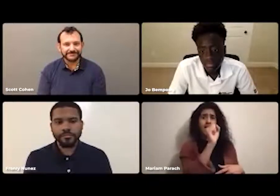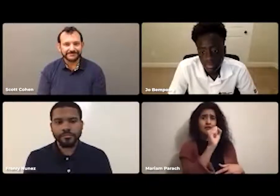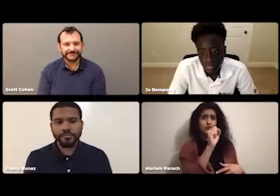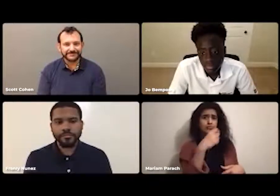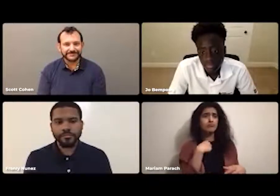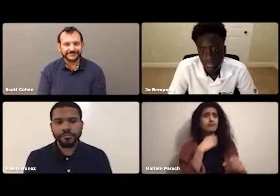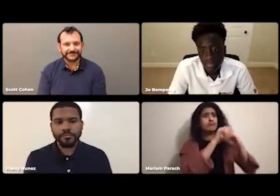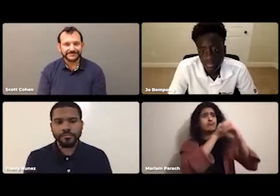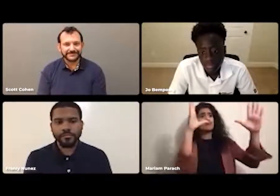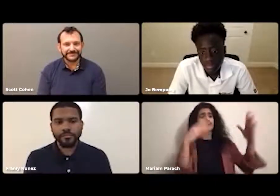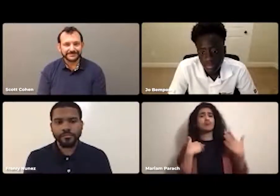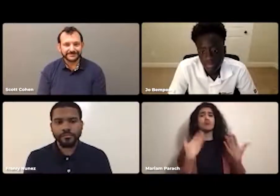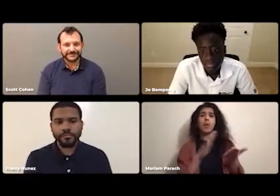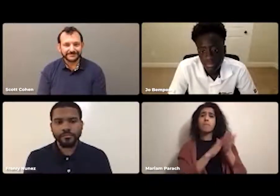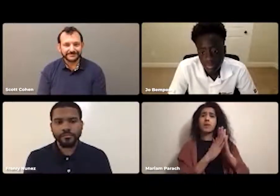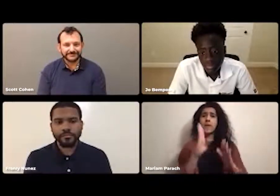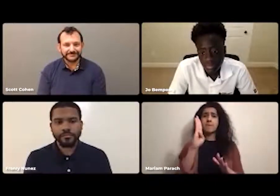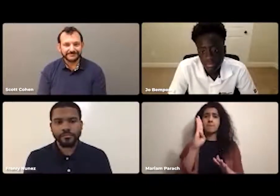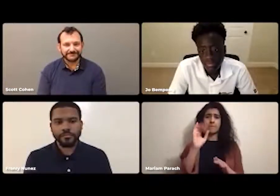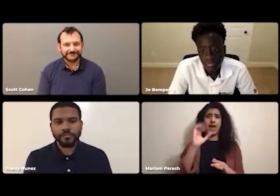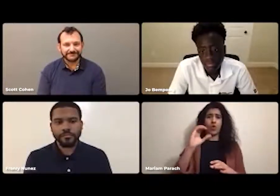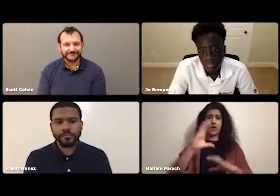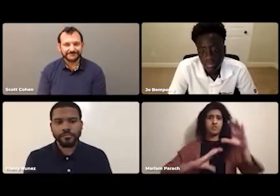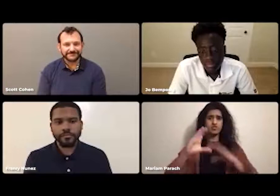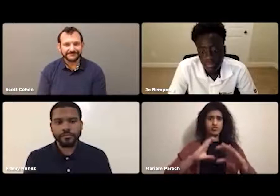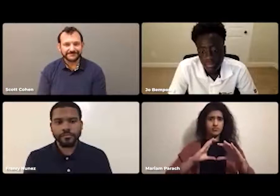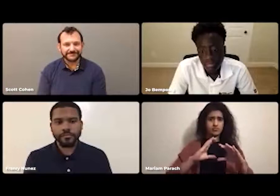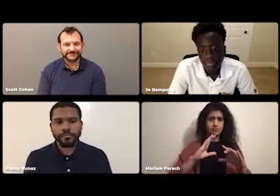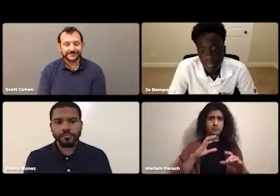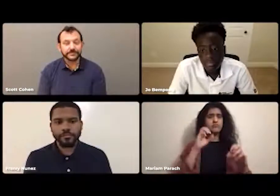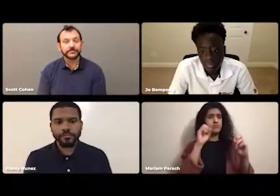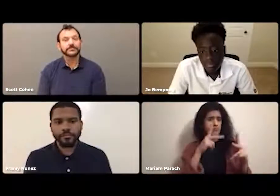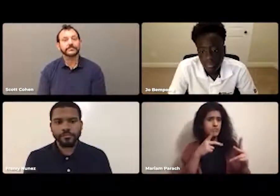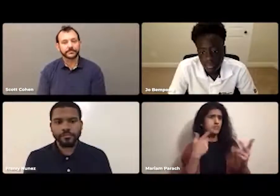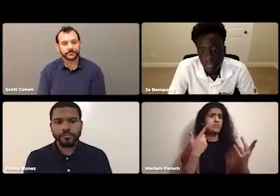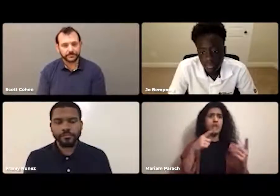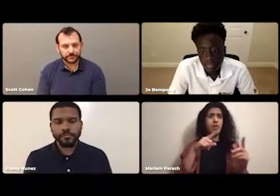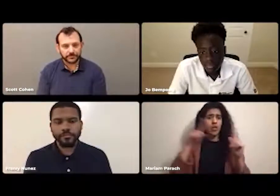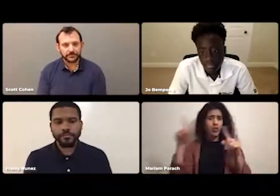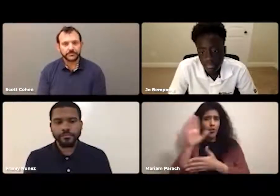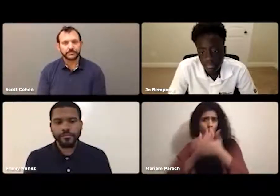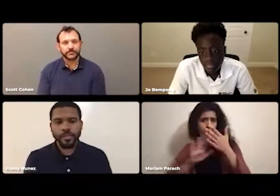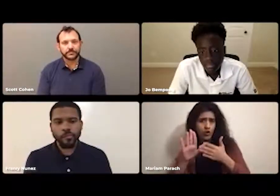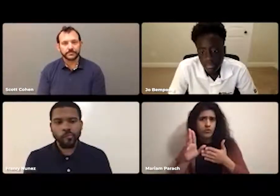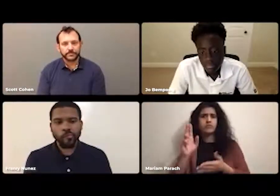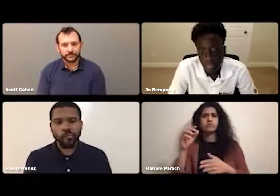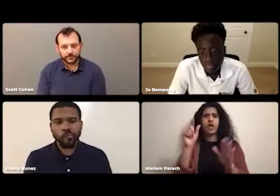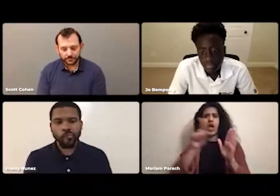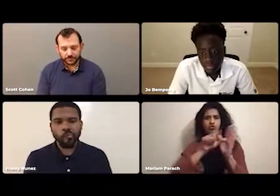I learned and grew. I envisioned going into bio-chem, biochemistry.